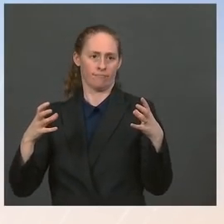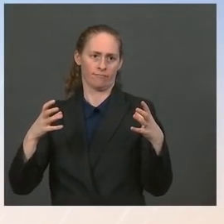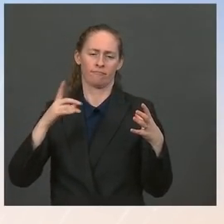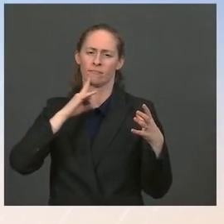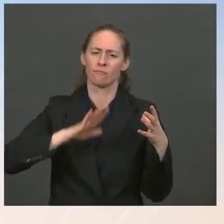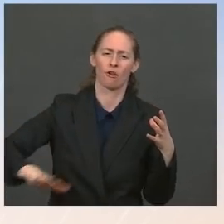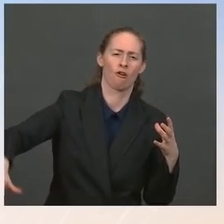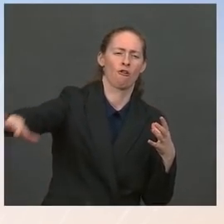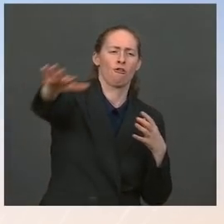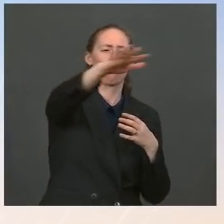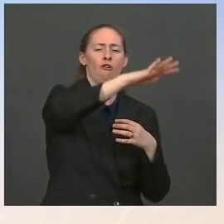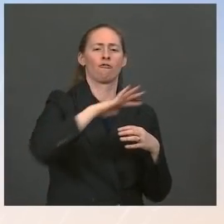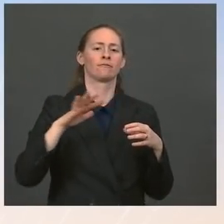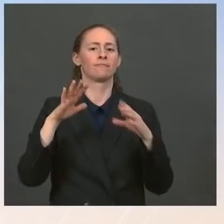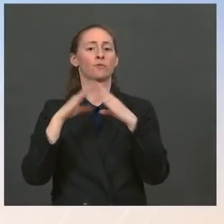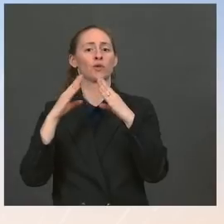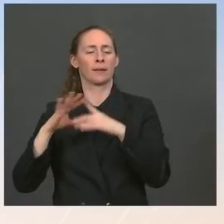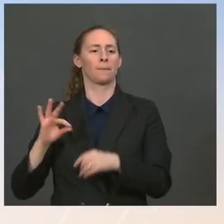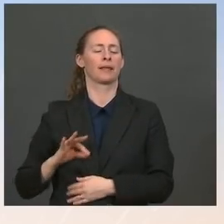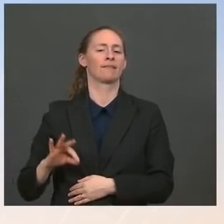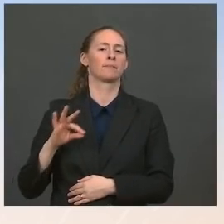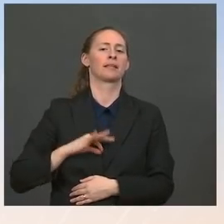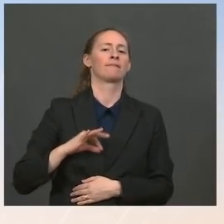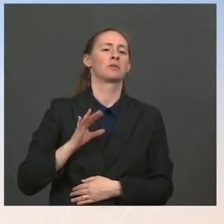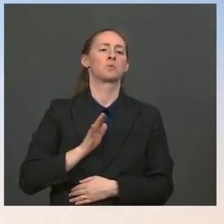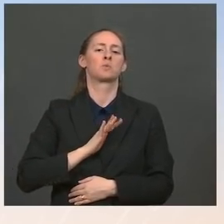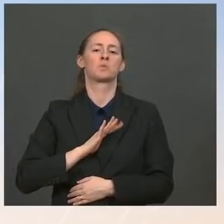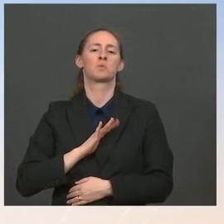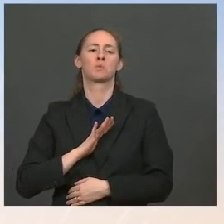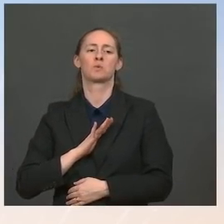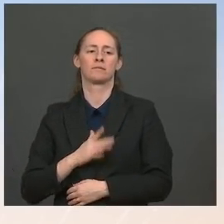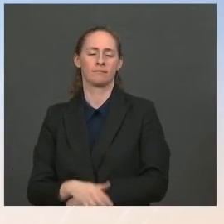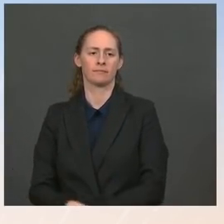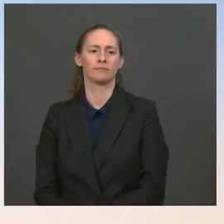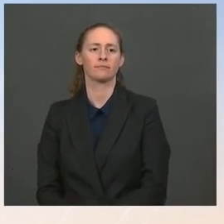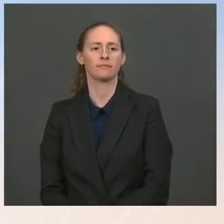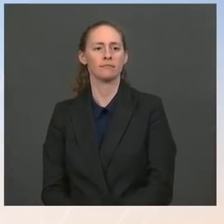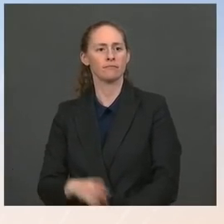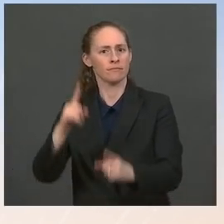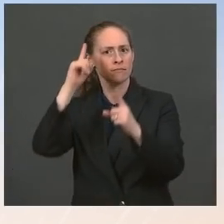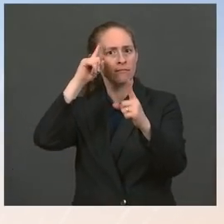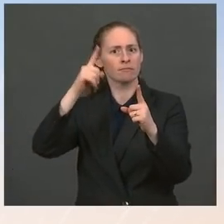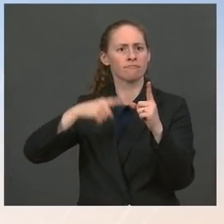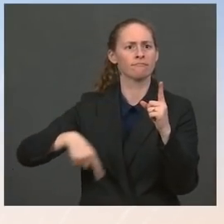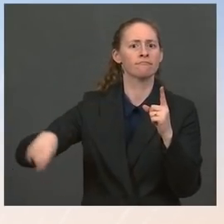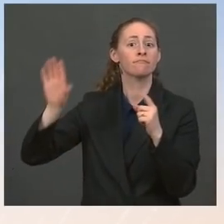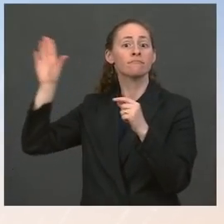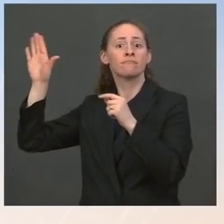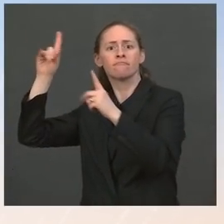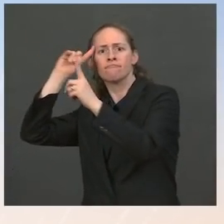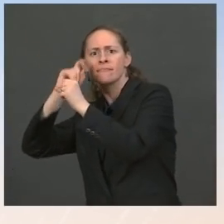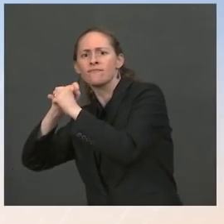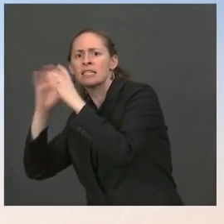And we need to deliver on the President's economic agenda, which is going to make critical investments in pre-K,